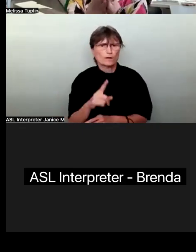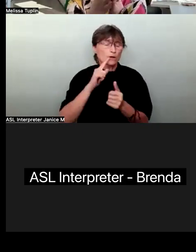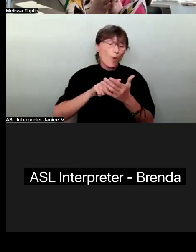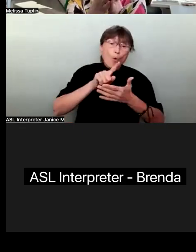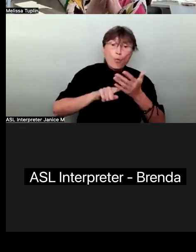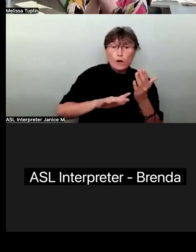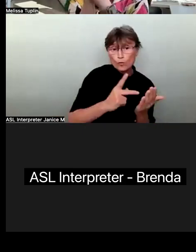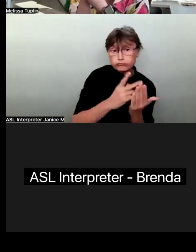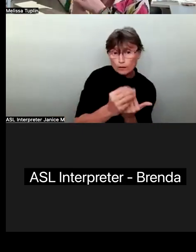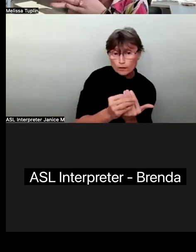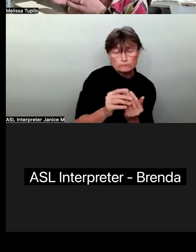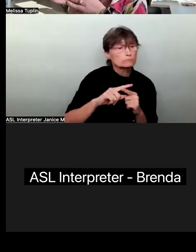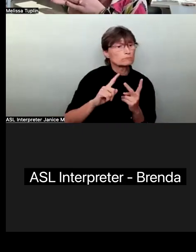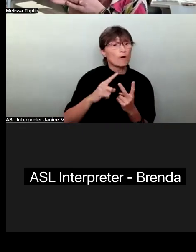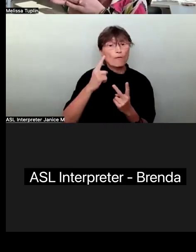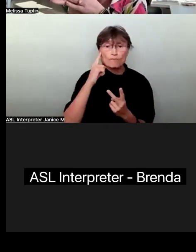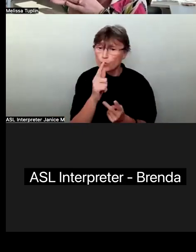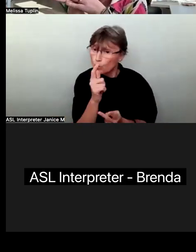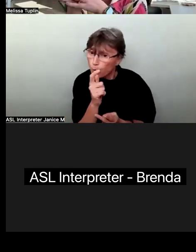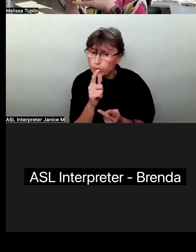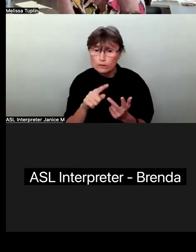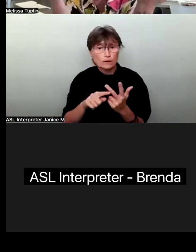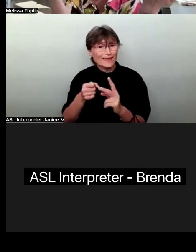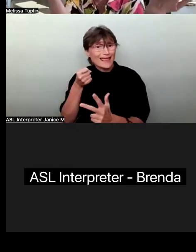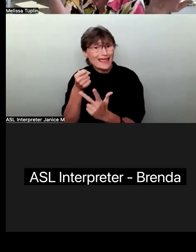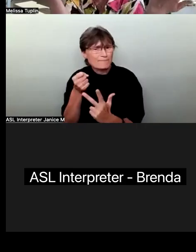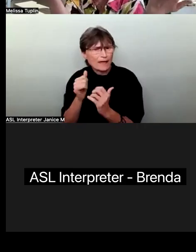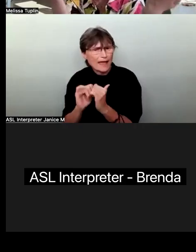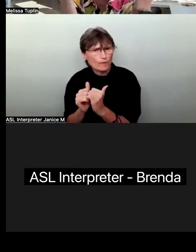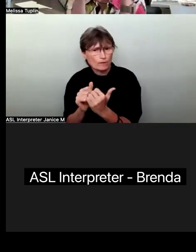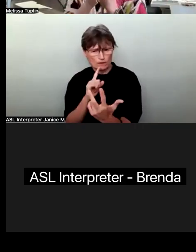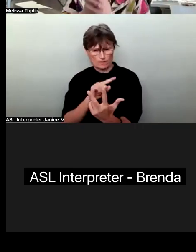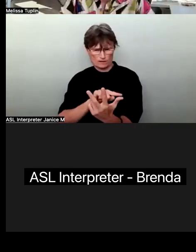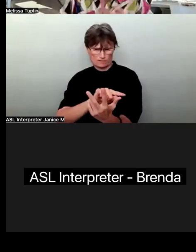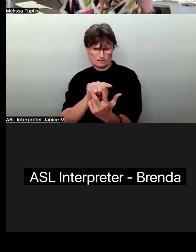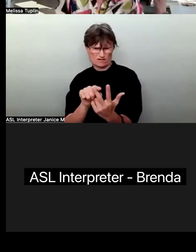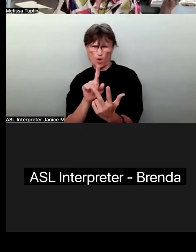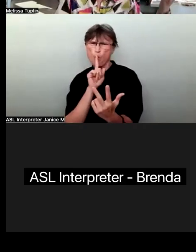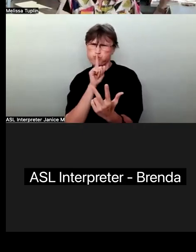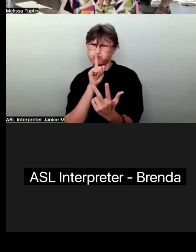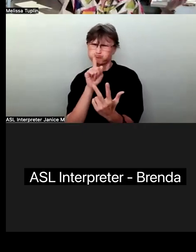who is it for and how will it impact them are really deeply linked. So you've told us what